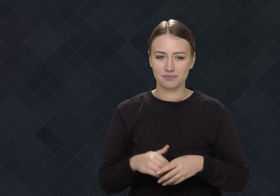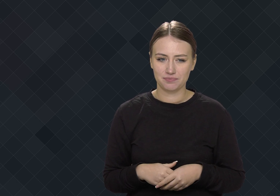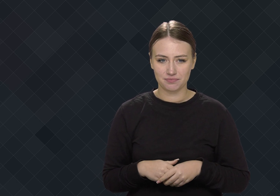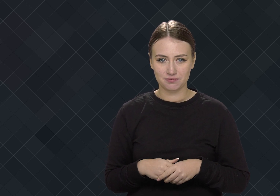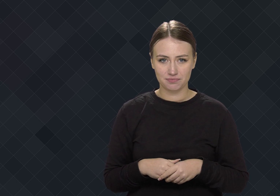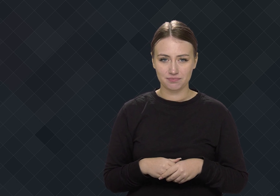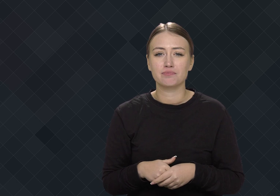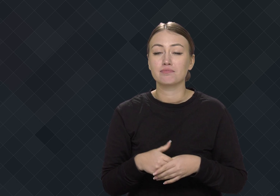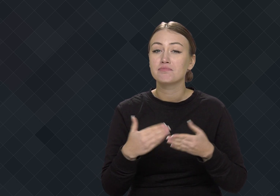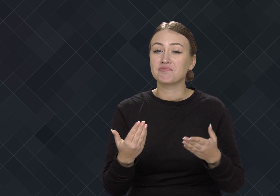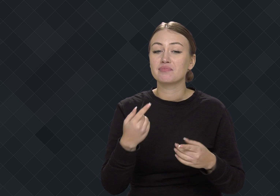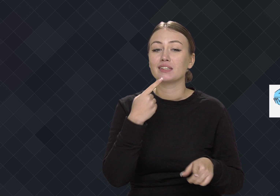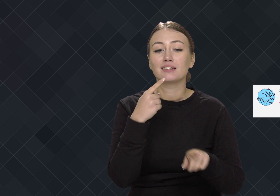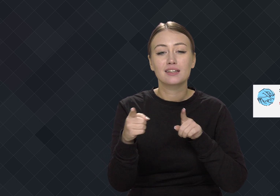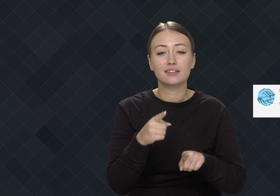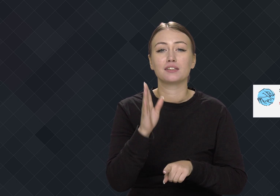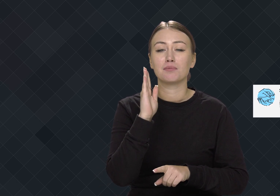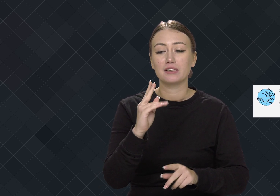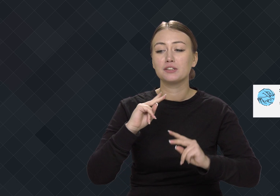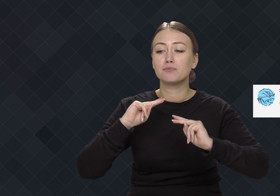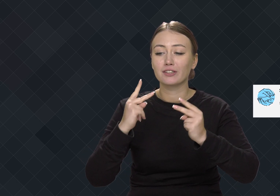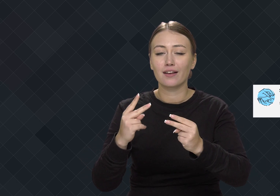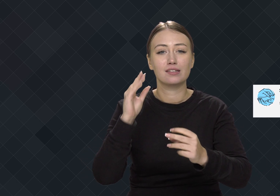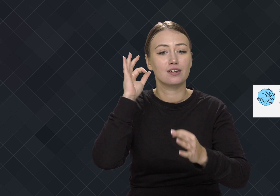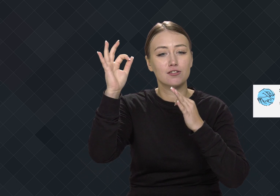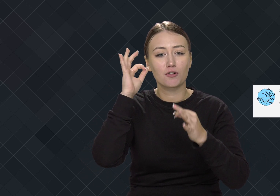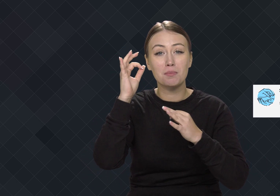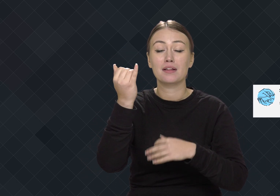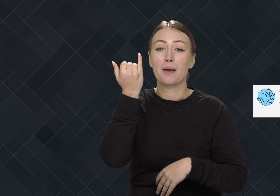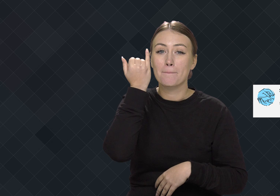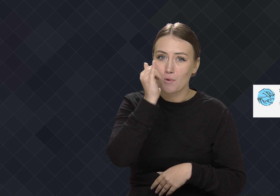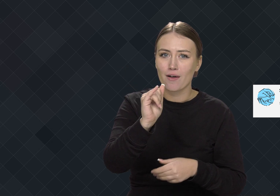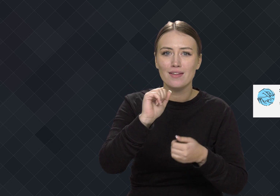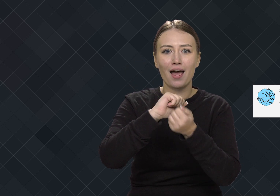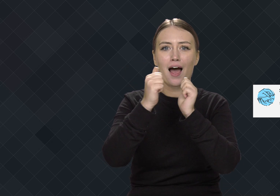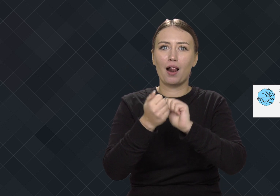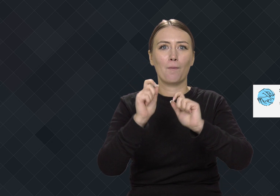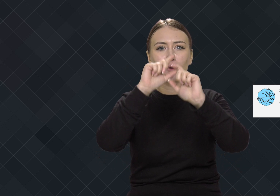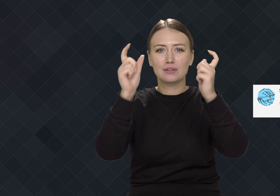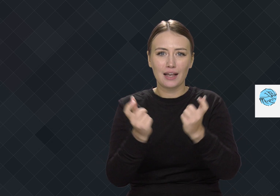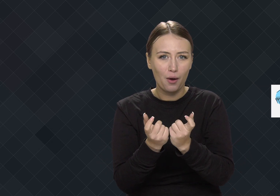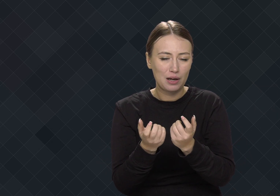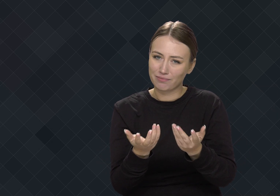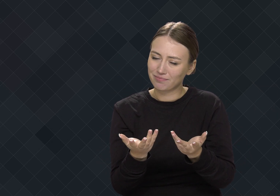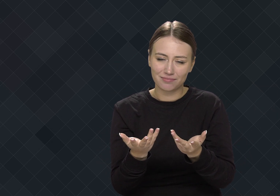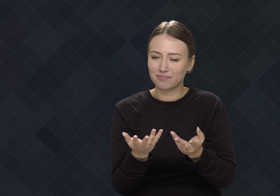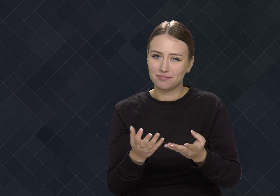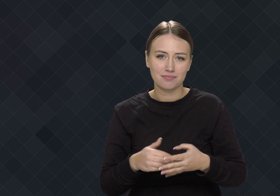So they will convey information that is incomplete or incorrect.